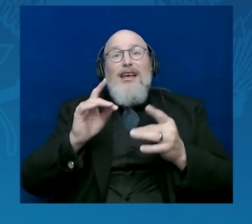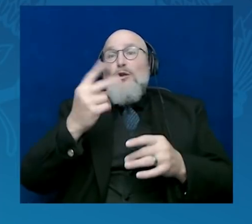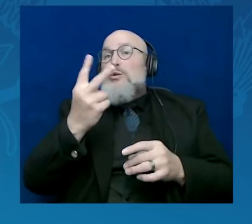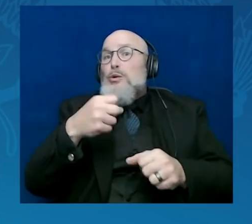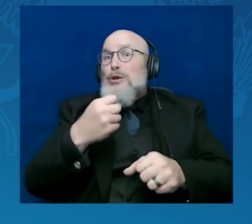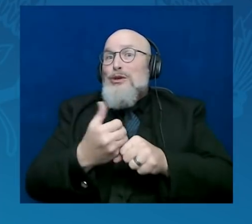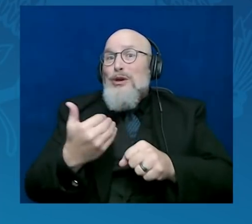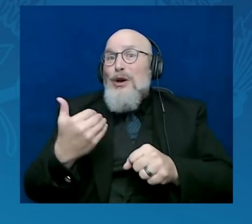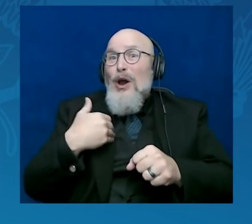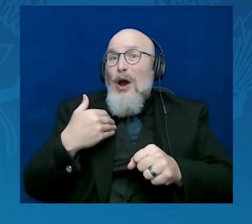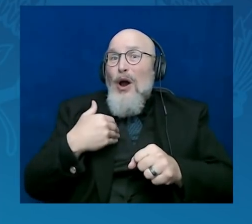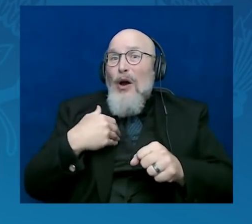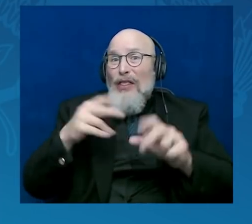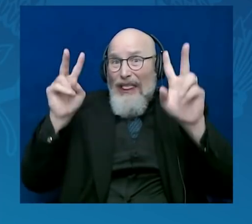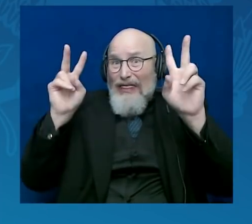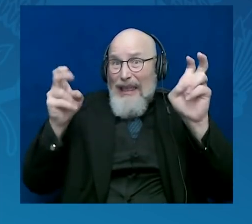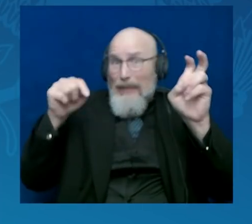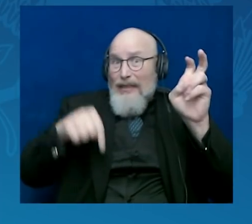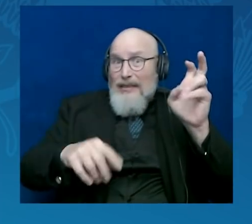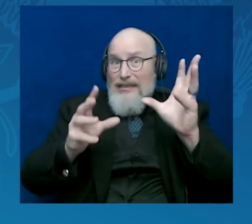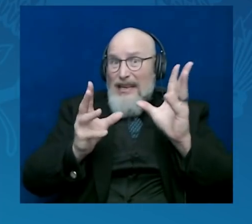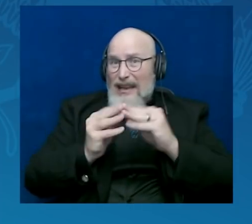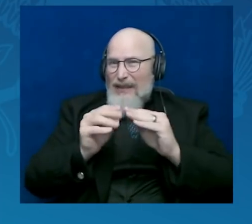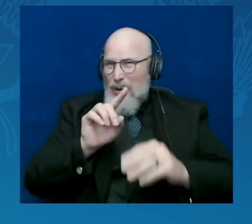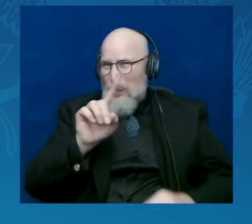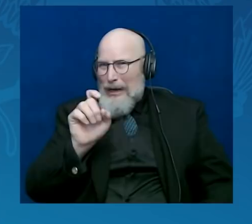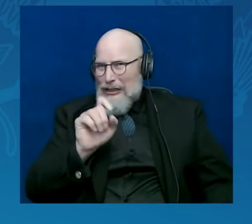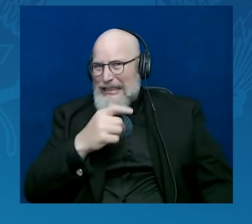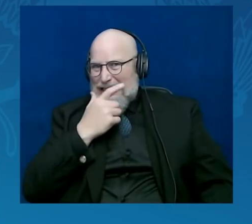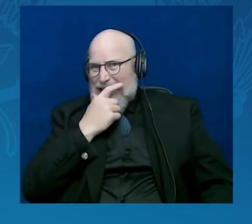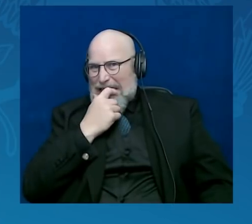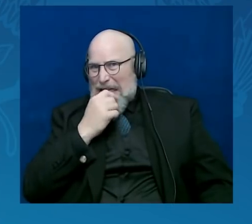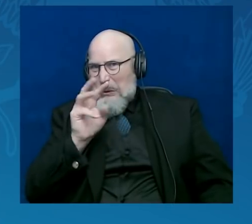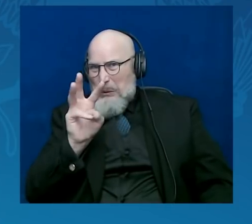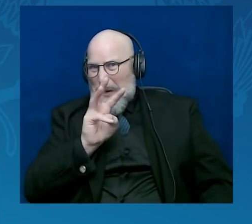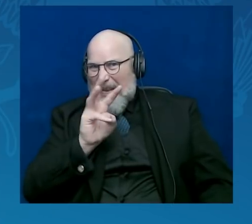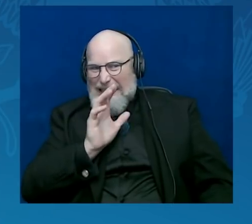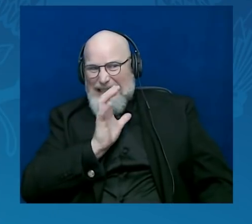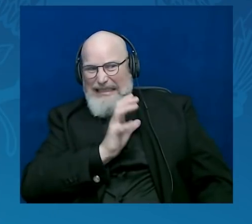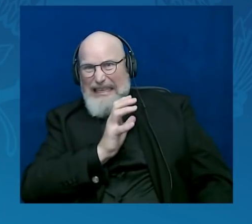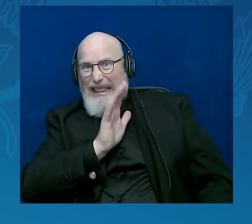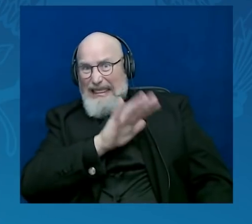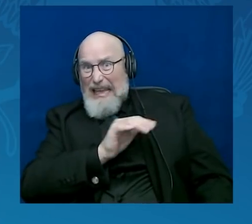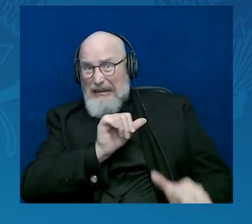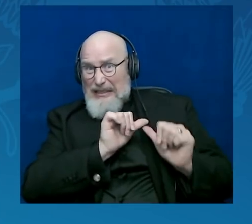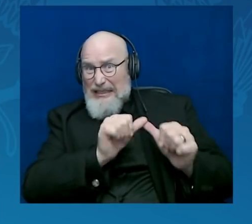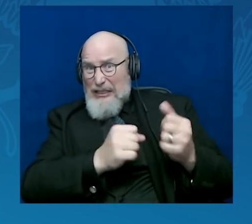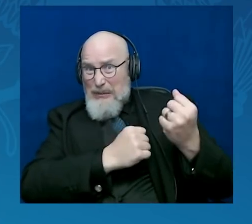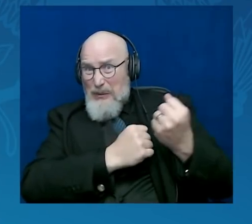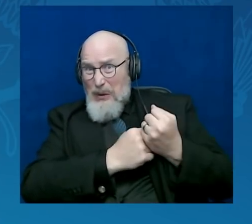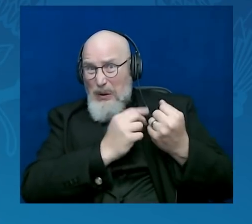questioned the staying power of the West; whether or not the transatlantic community